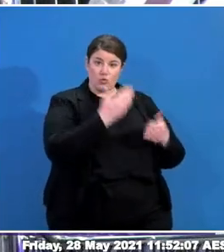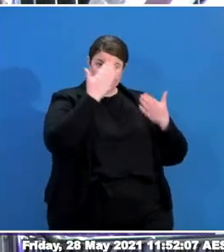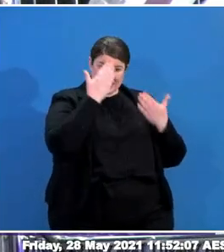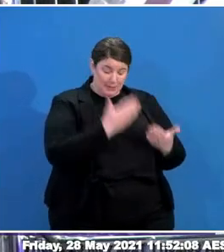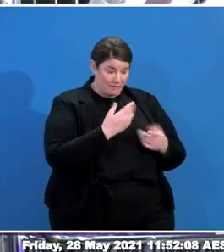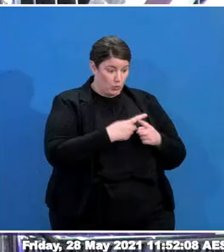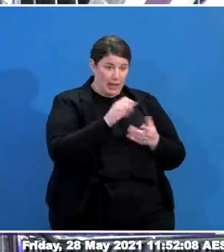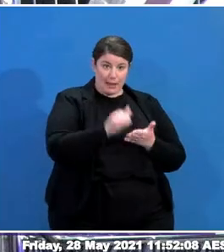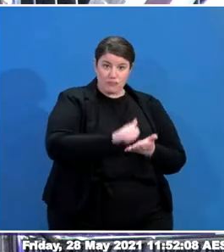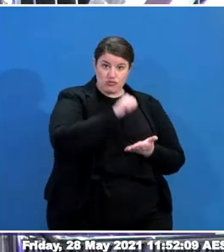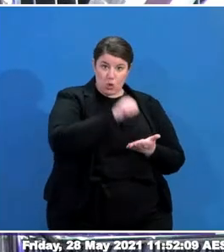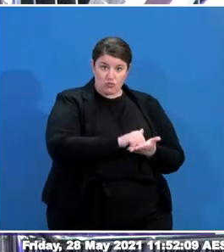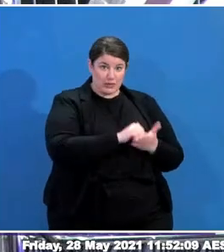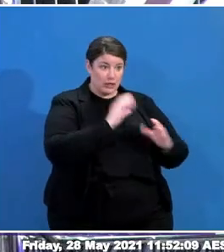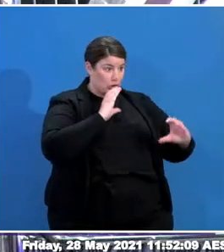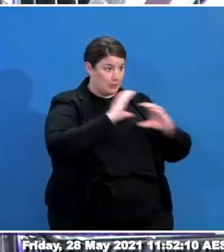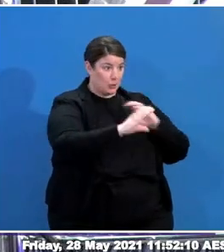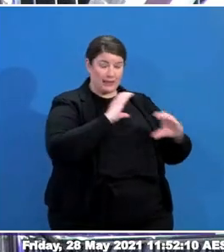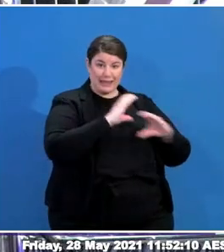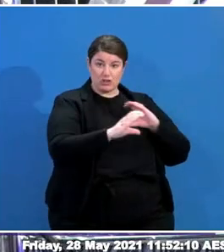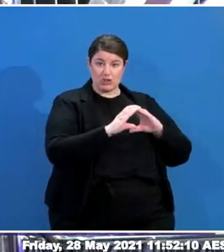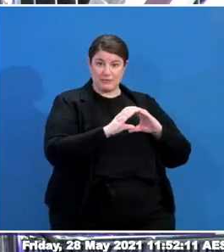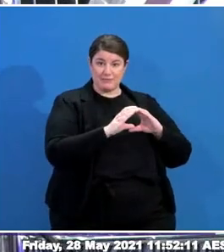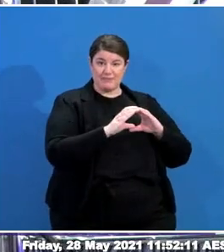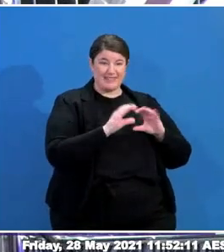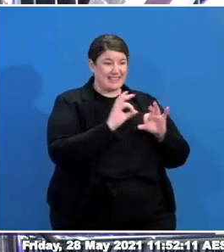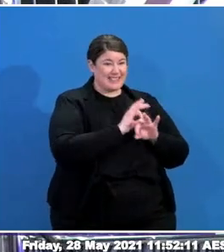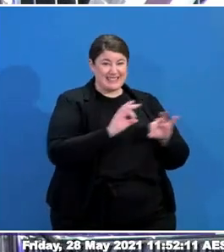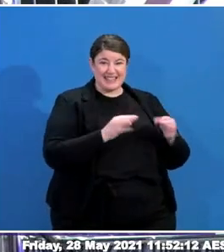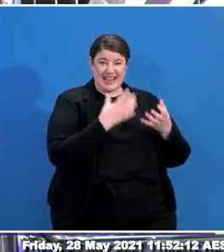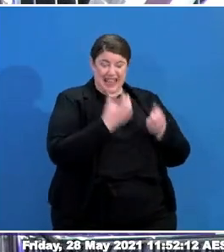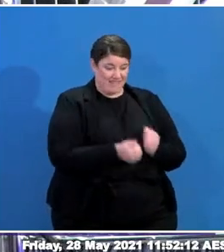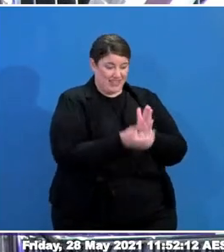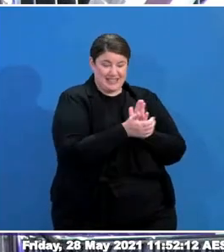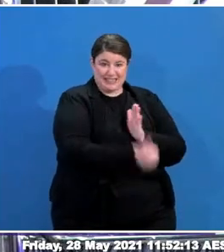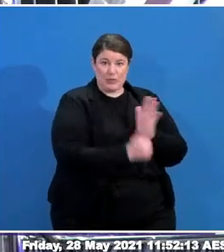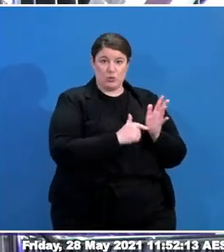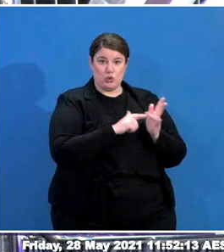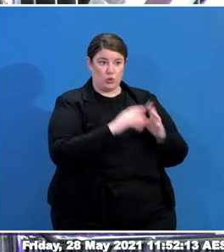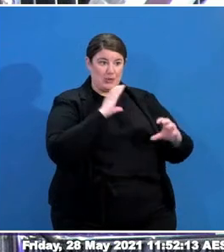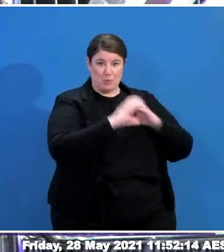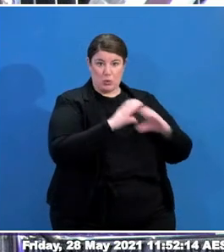appropriate communication were not equipped to actually communicate in that style or manner?